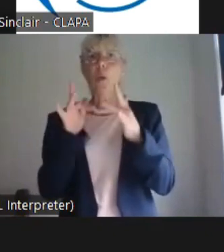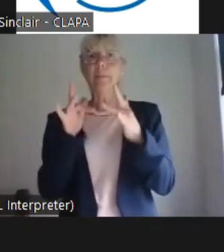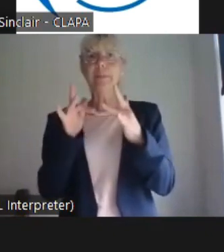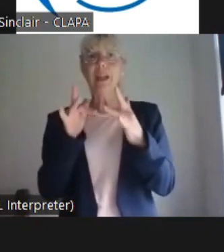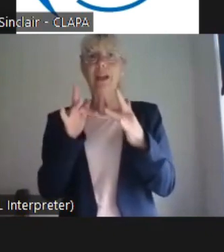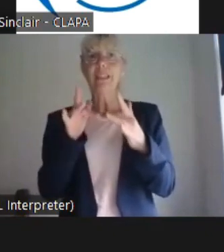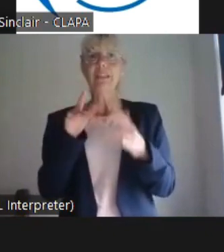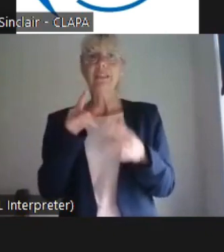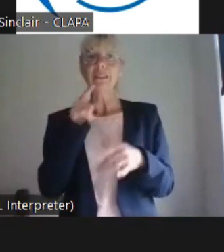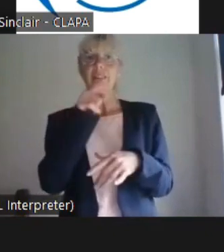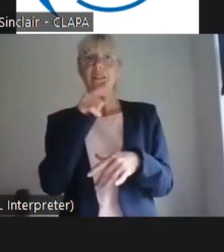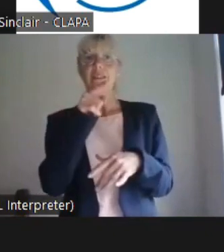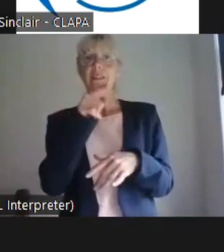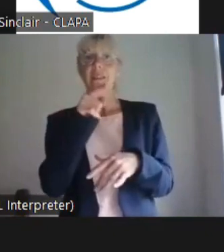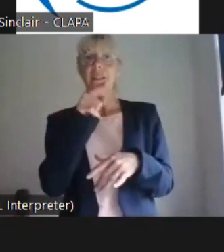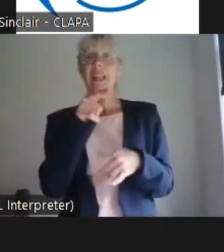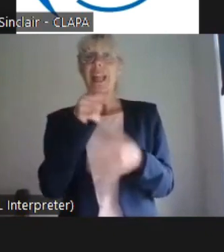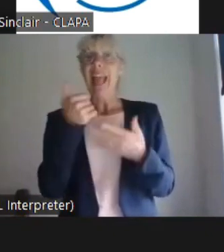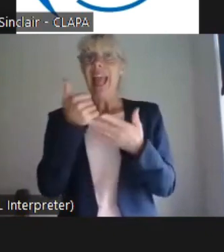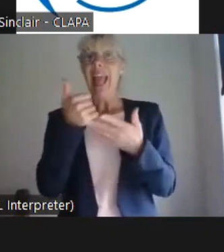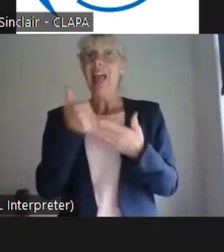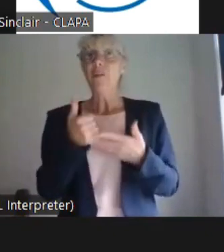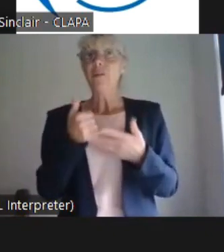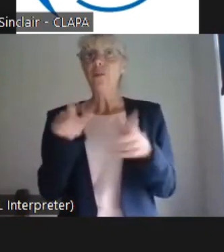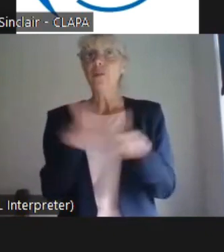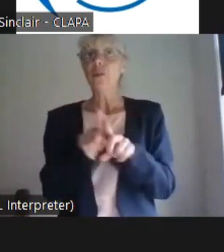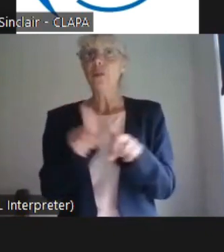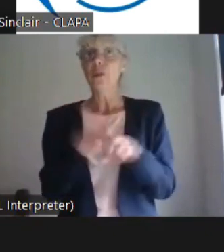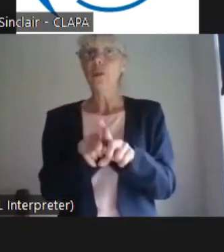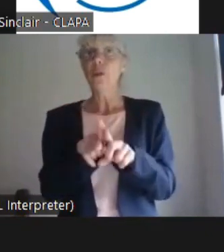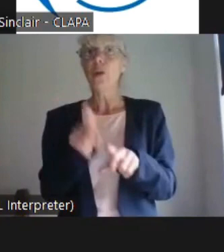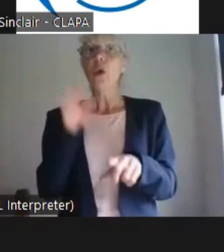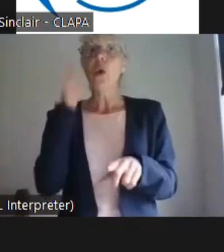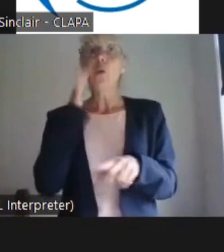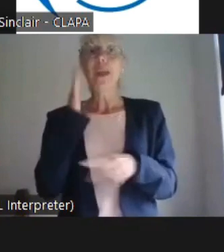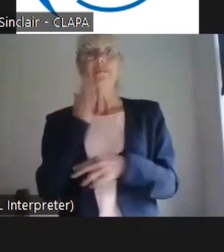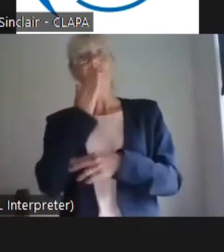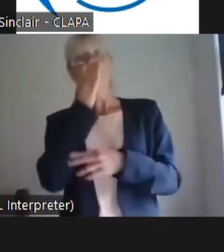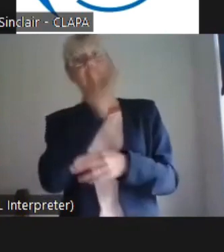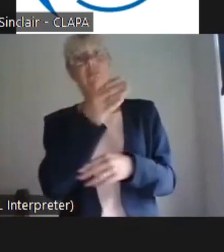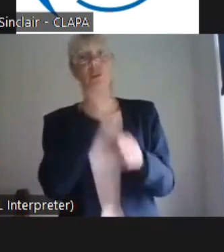um so I think that's quite helpful as well so that when you go to your GP if you're hoping to